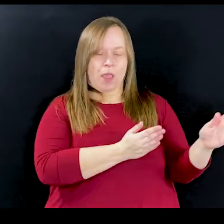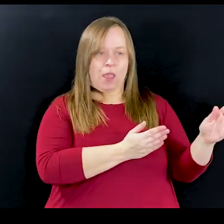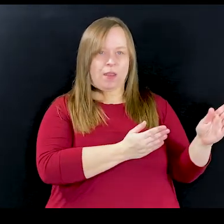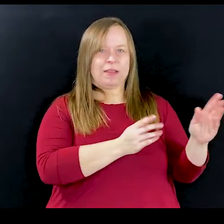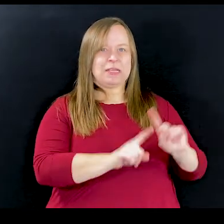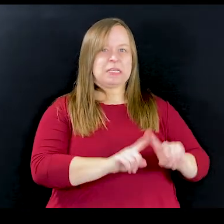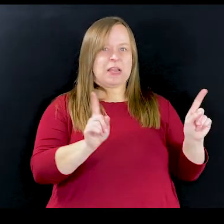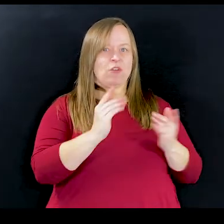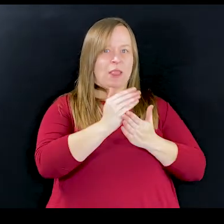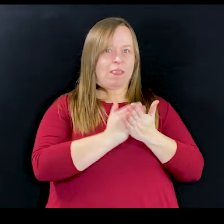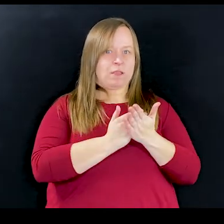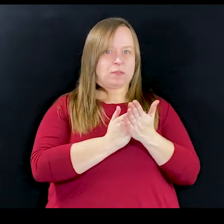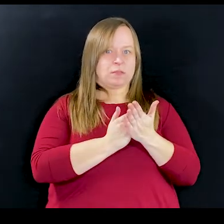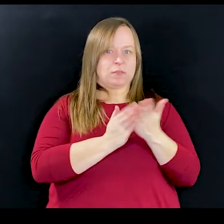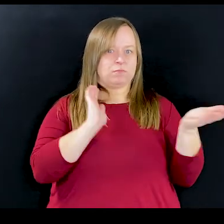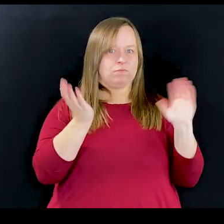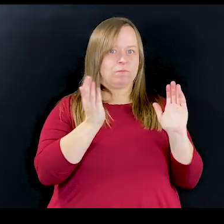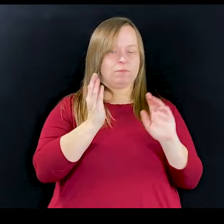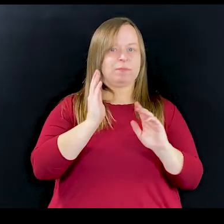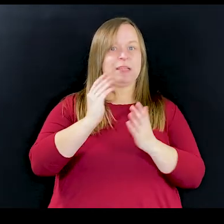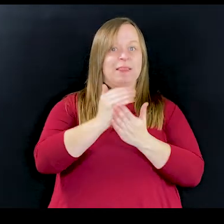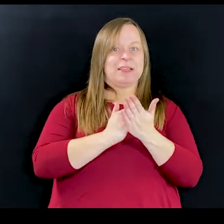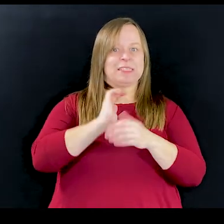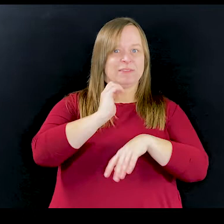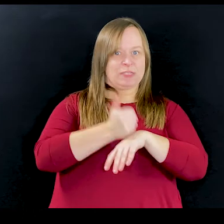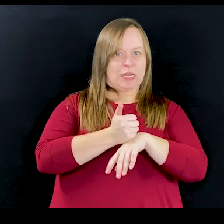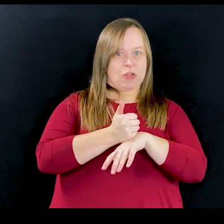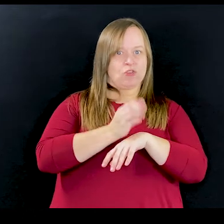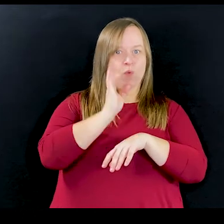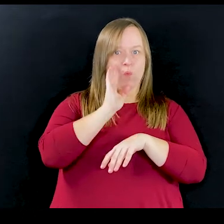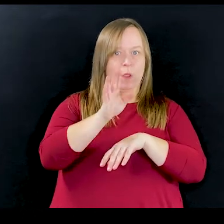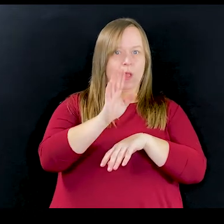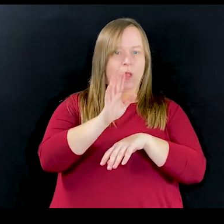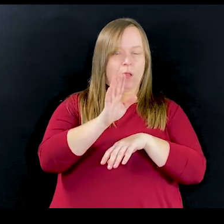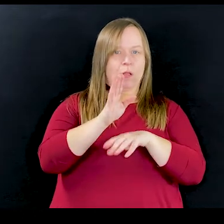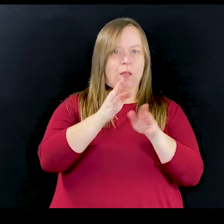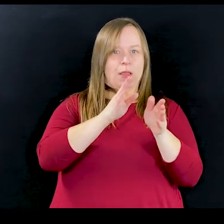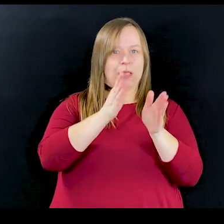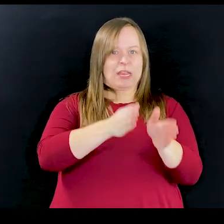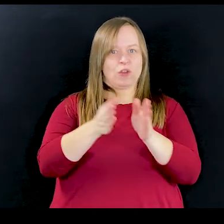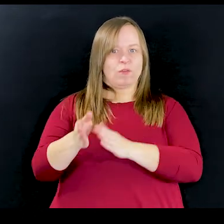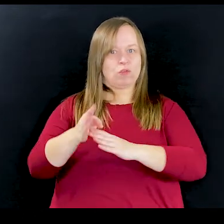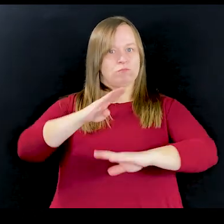That is a different list from the list of stations that would make an individual who